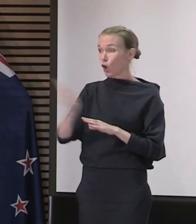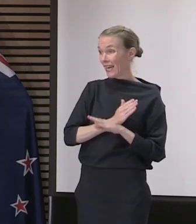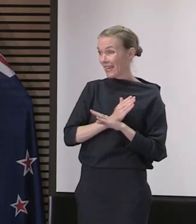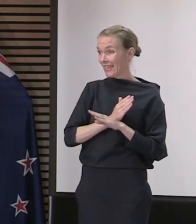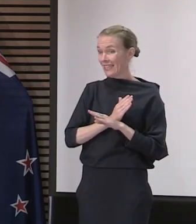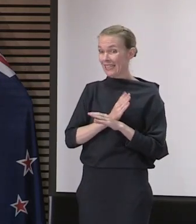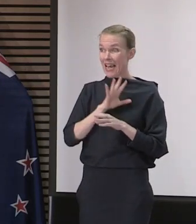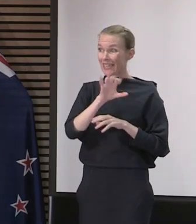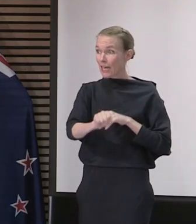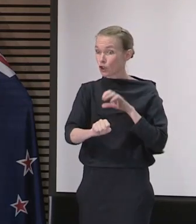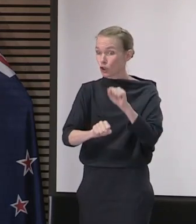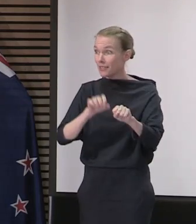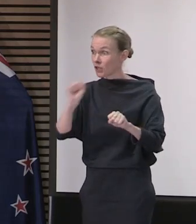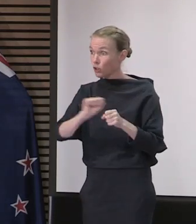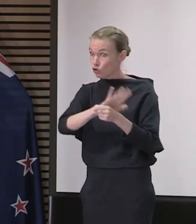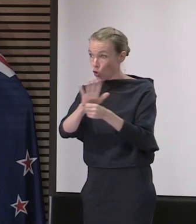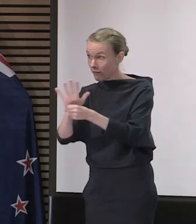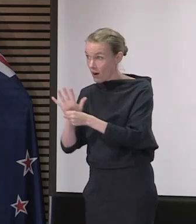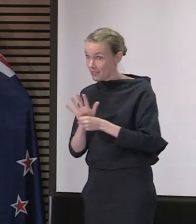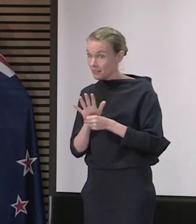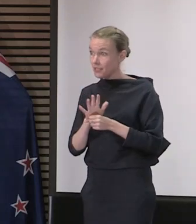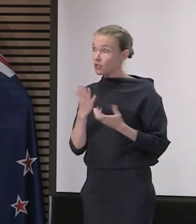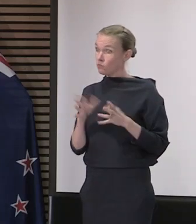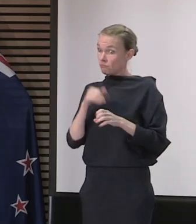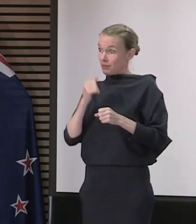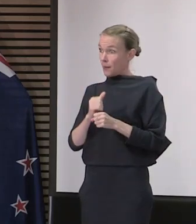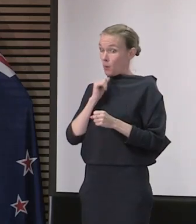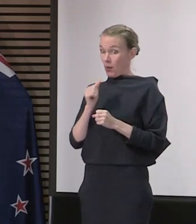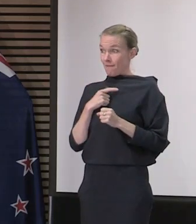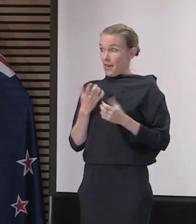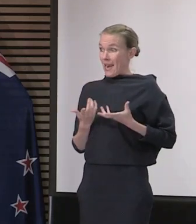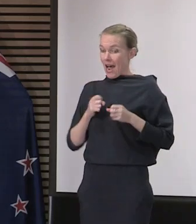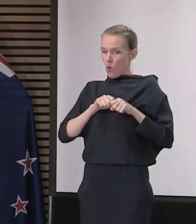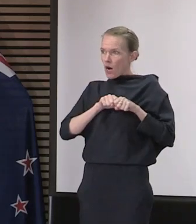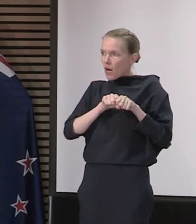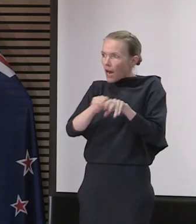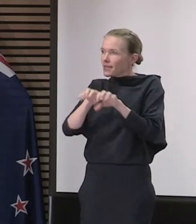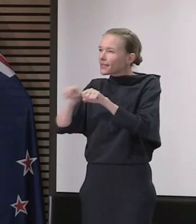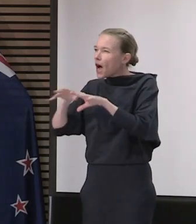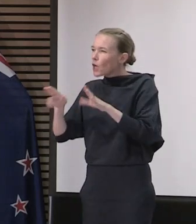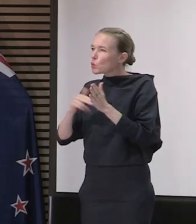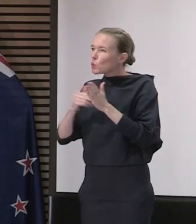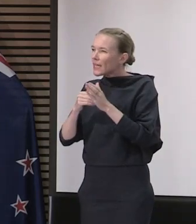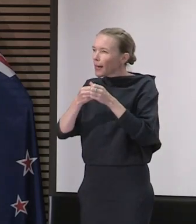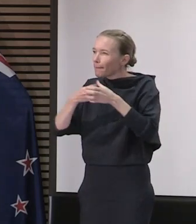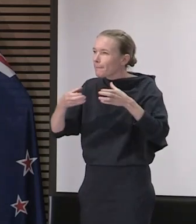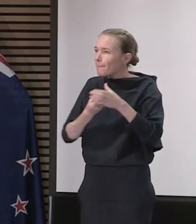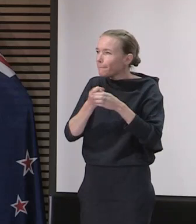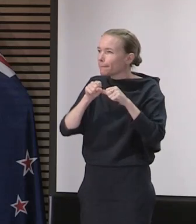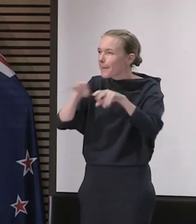is make sure we are in effect finding any potential additional cases that are